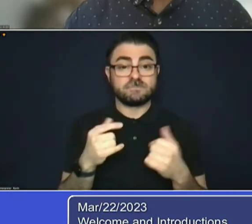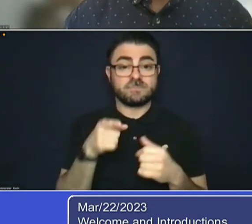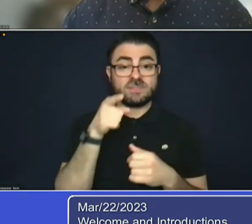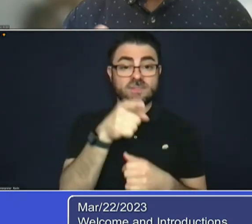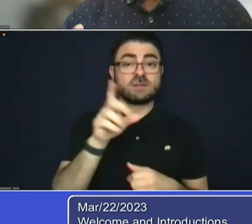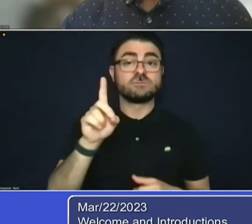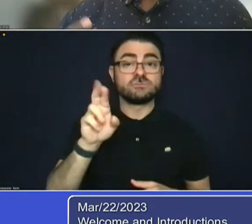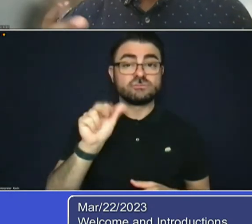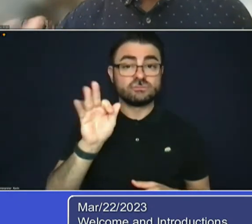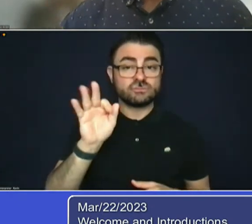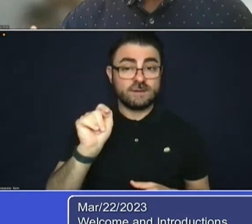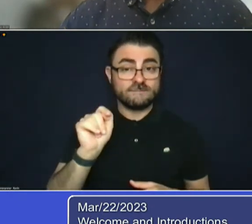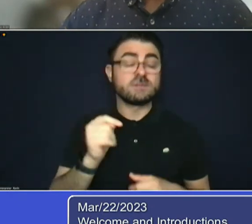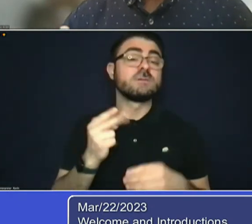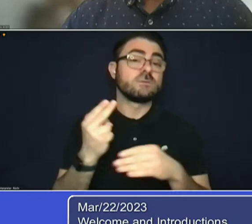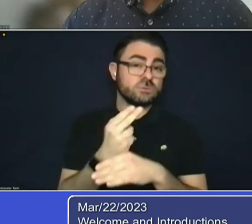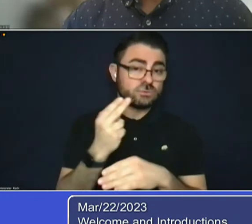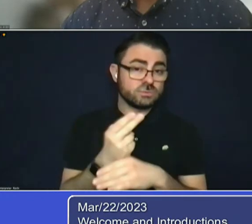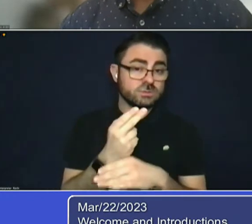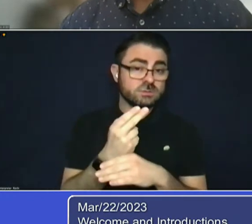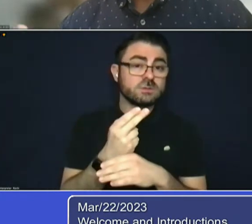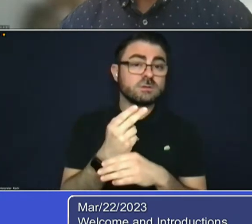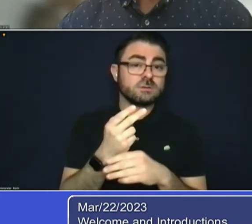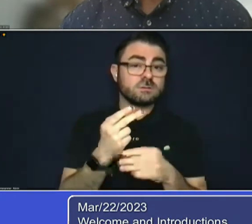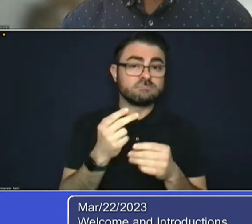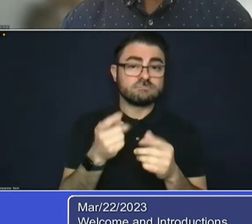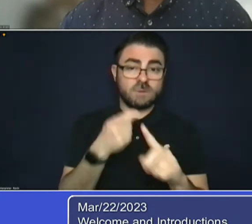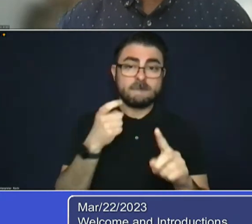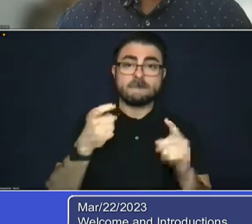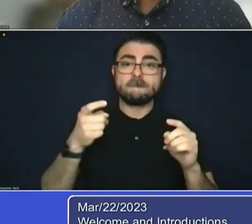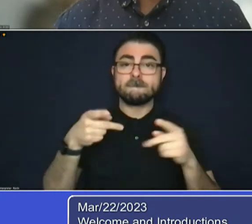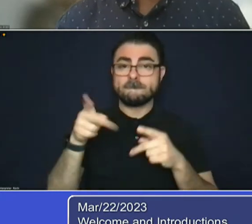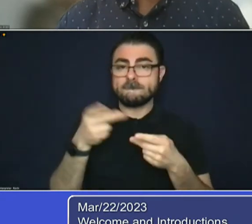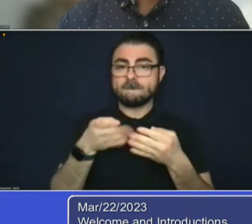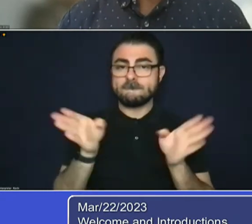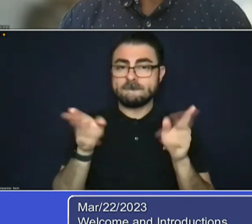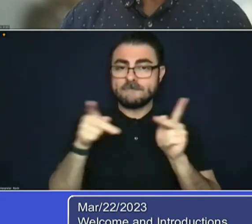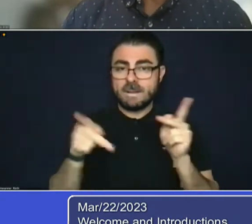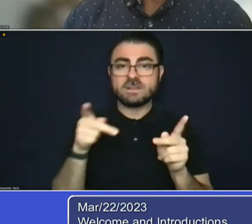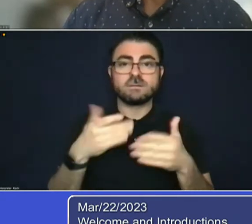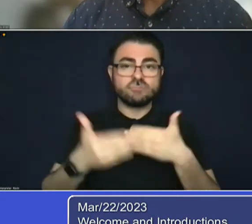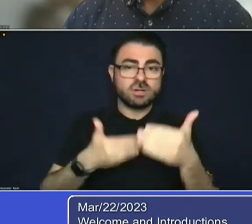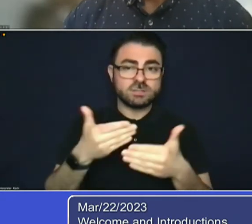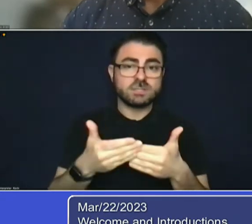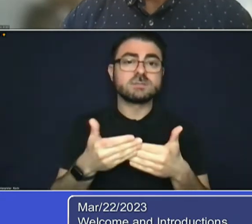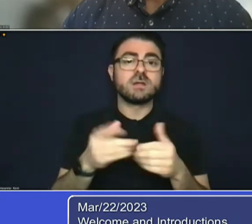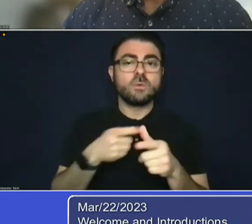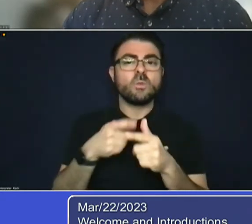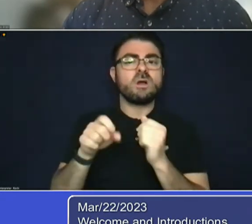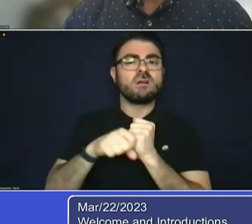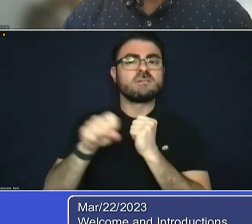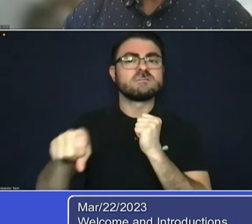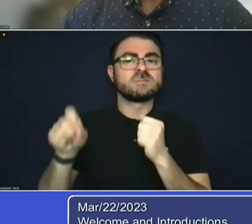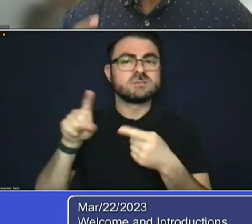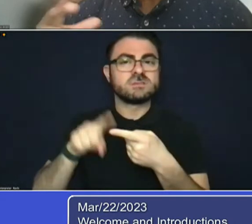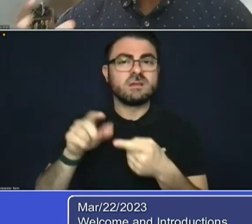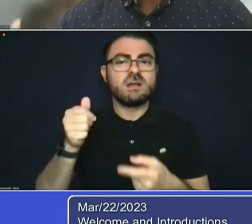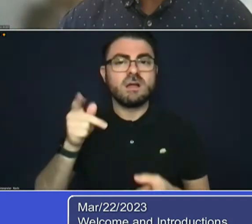THE DRAFT, WE'RE GOING TO TAKE IN THIS FEEDBACK, USE WHAT WE'RE